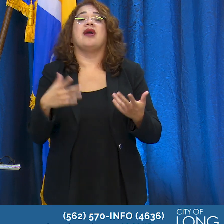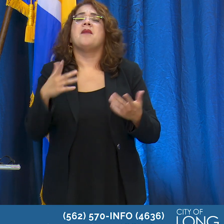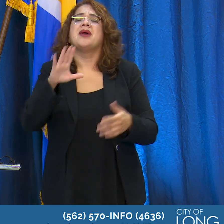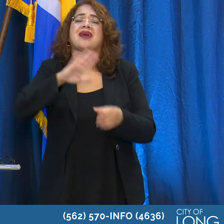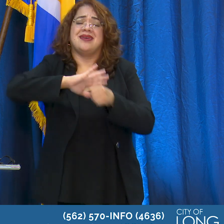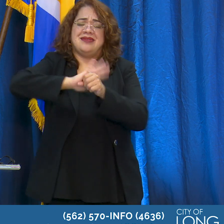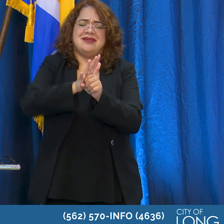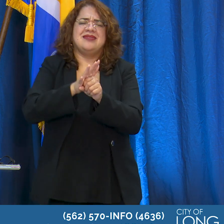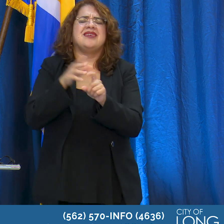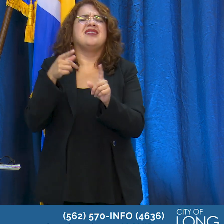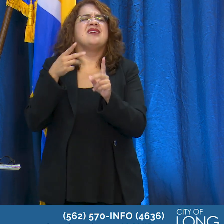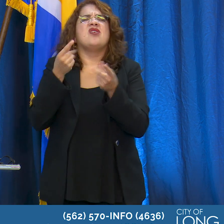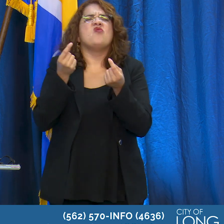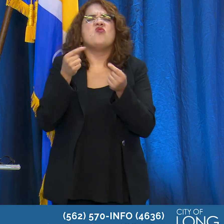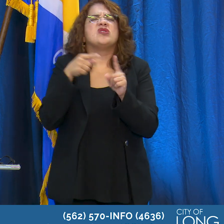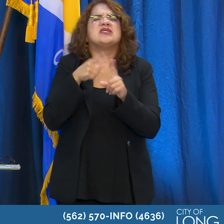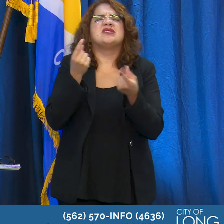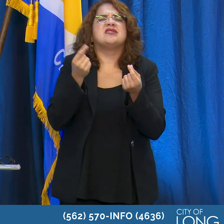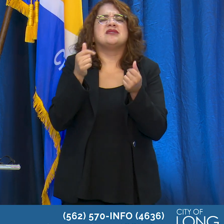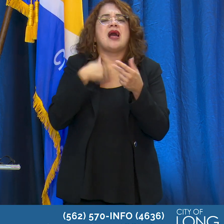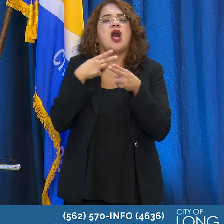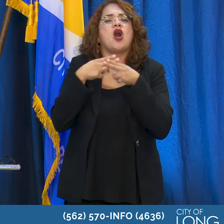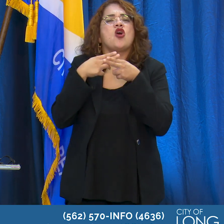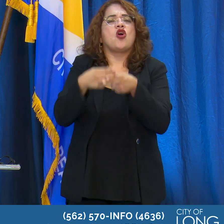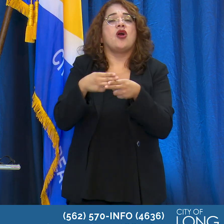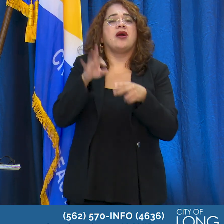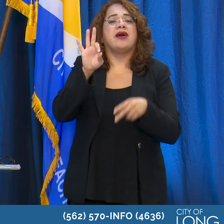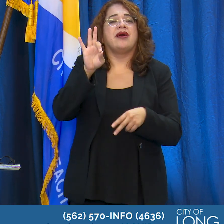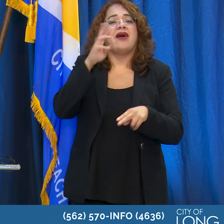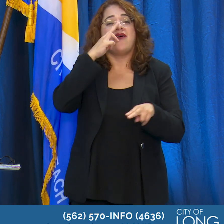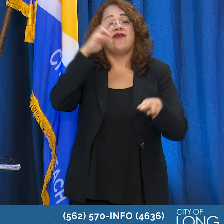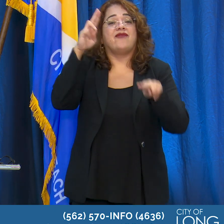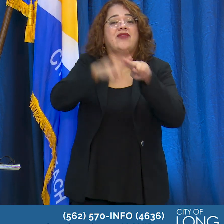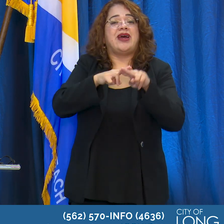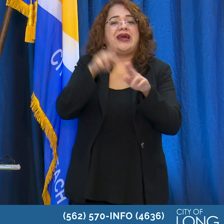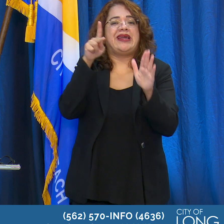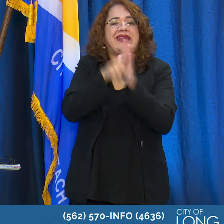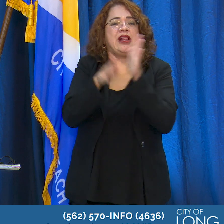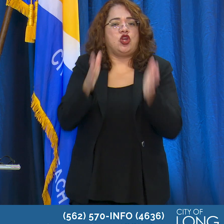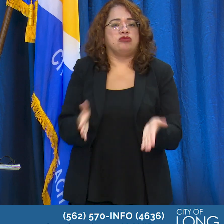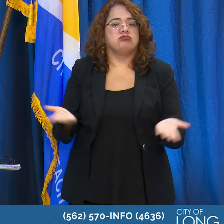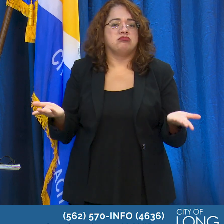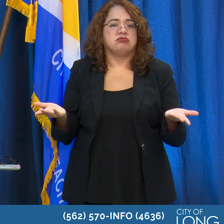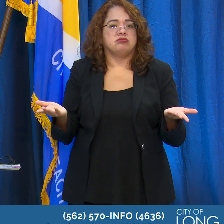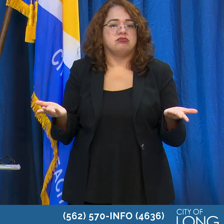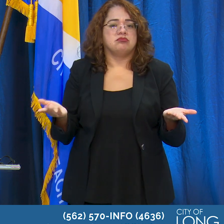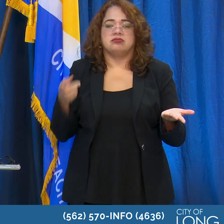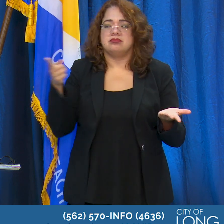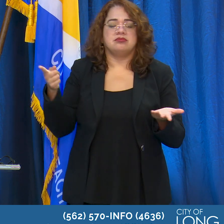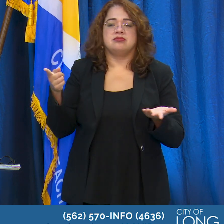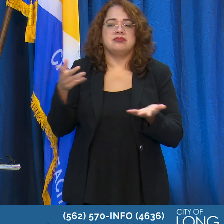many, many ways but it's, we're just, there's so many things that we want to be doing, that we really ask you not to be doing through